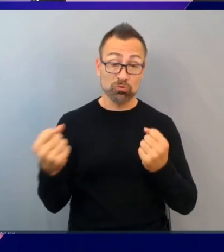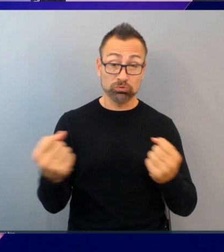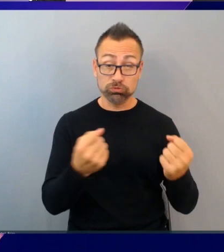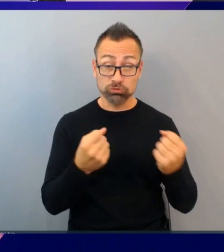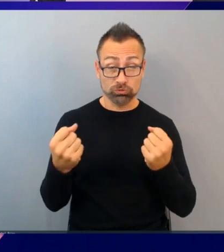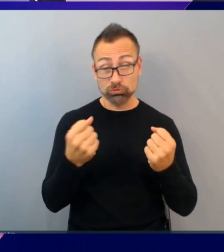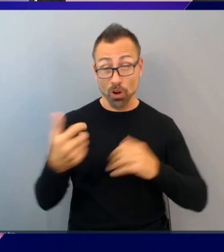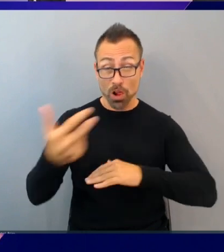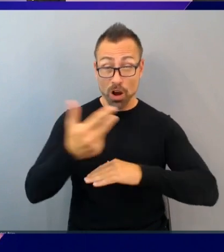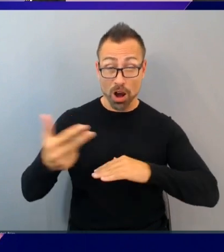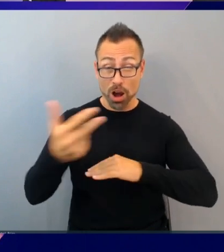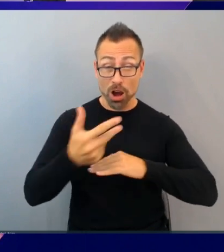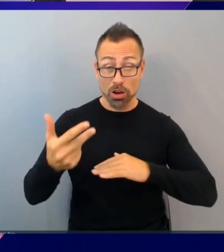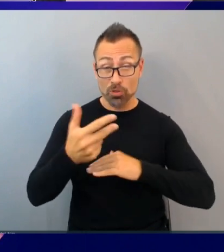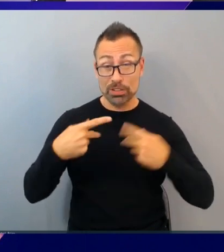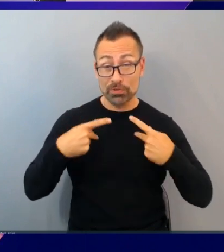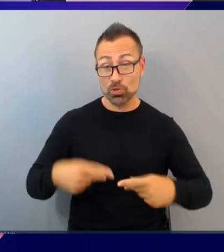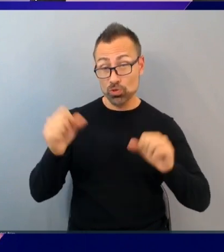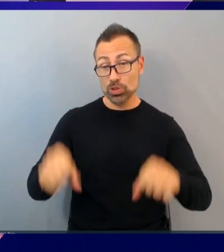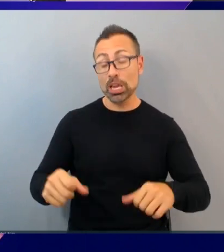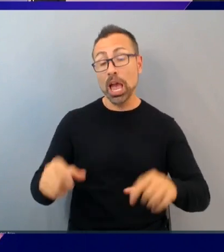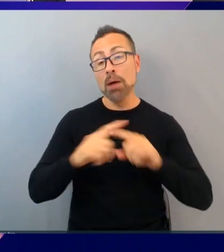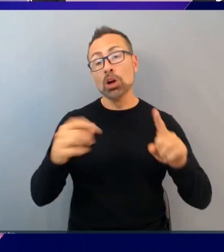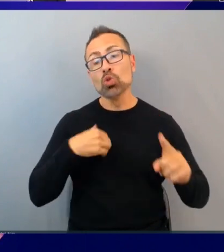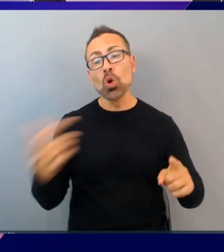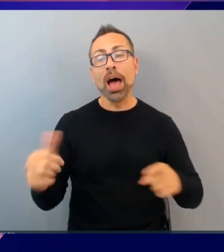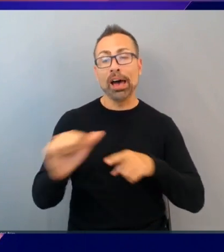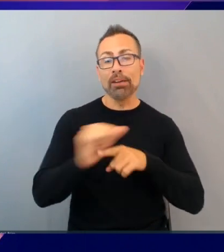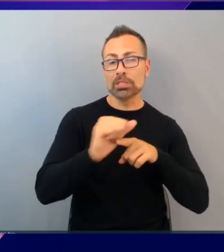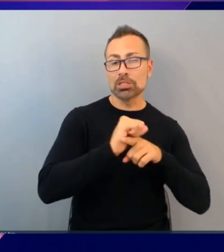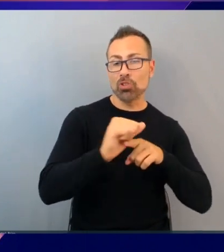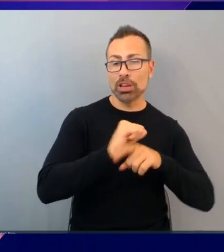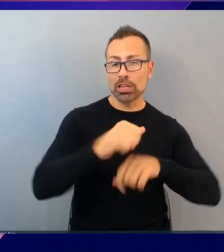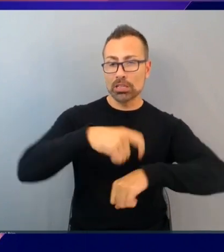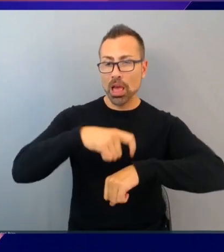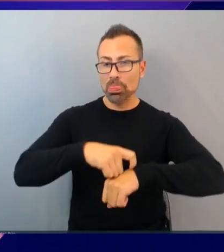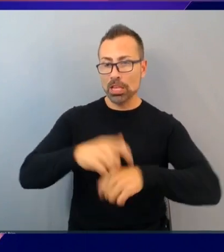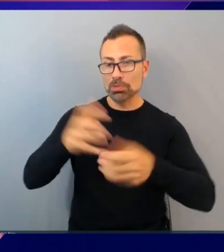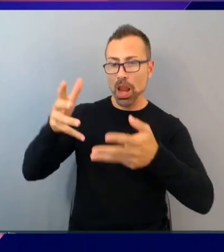until it's been allocated to you. [Dani] Okay. That makes sense. Yep. So I feel like this is really gonna open the door